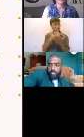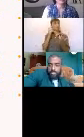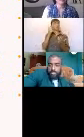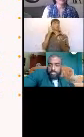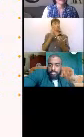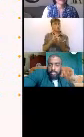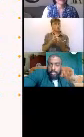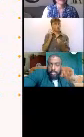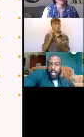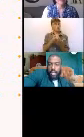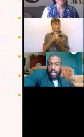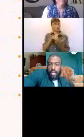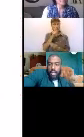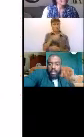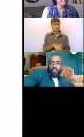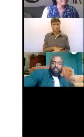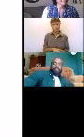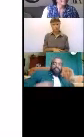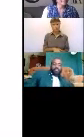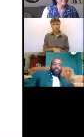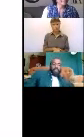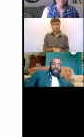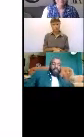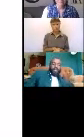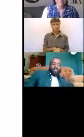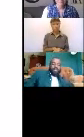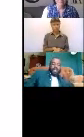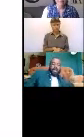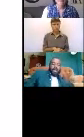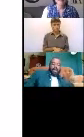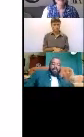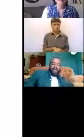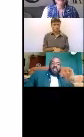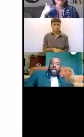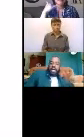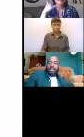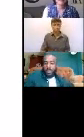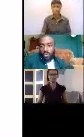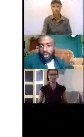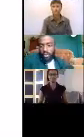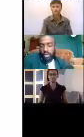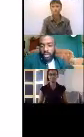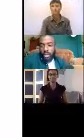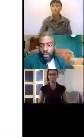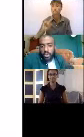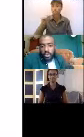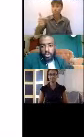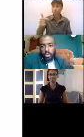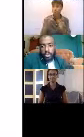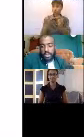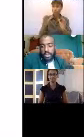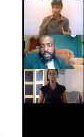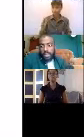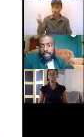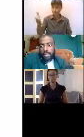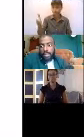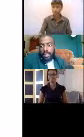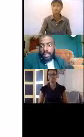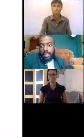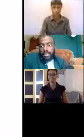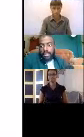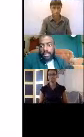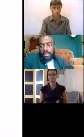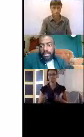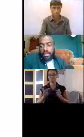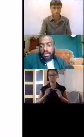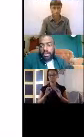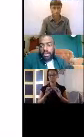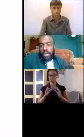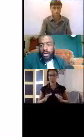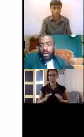I want to add as well that I think what's really important is this notion that oh well,